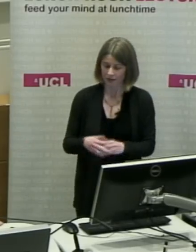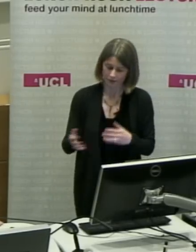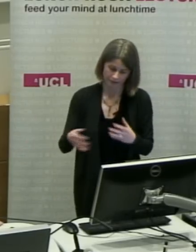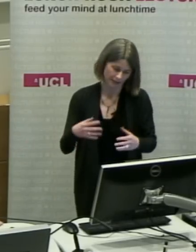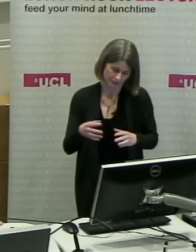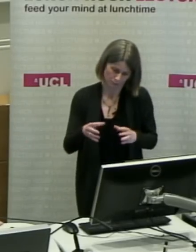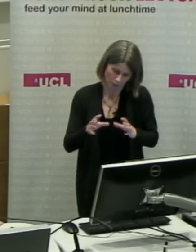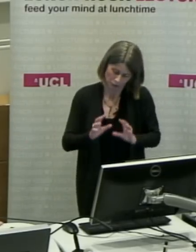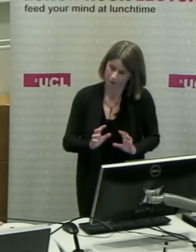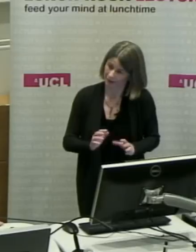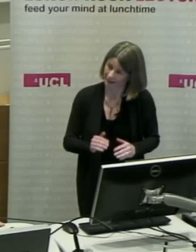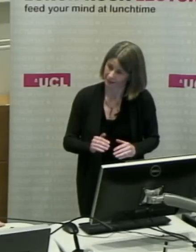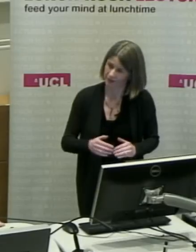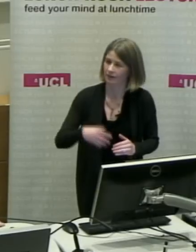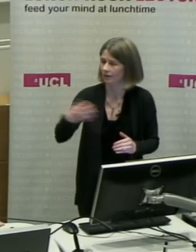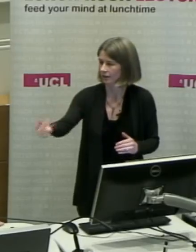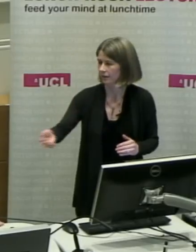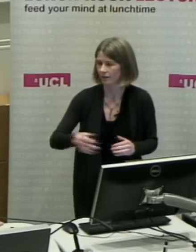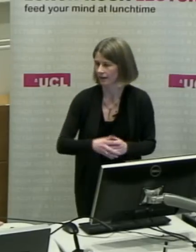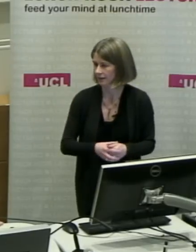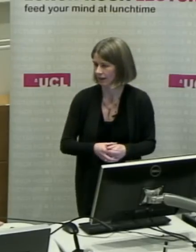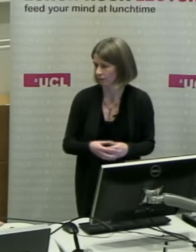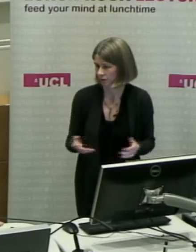That's a native signer learning another native language.